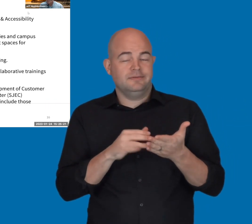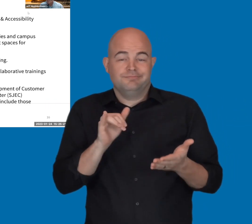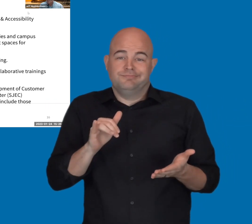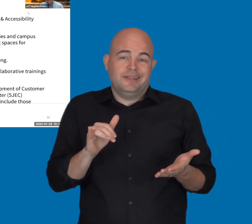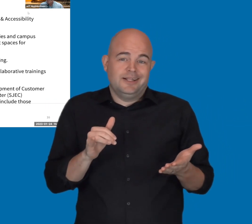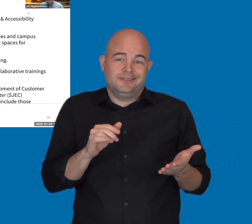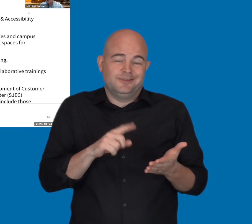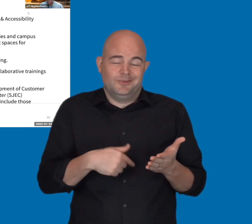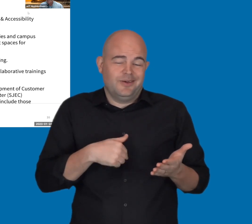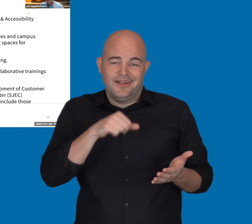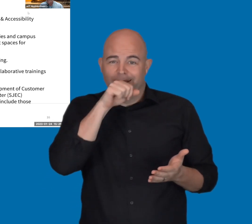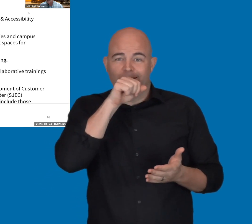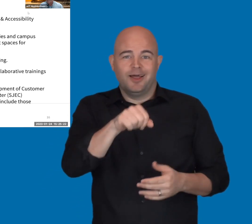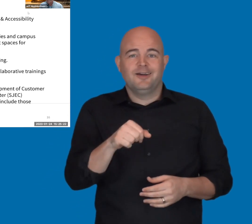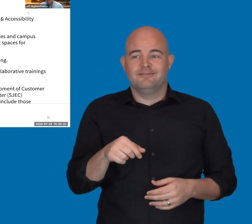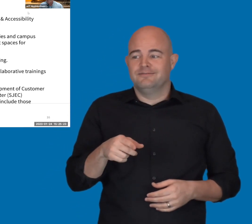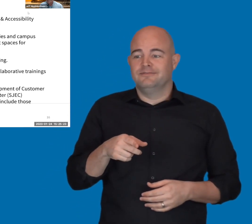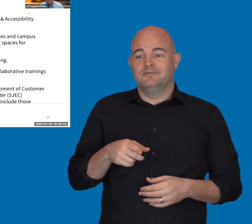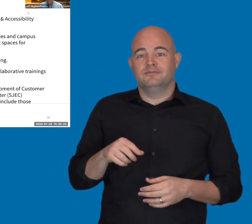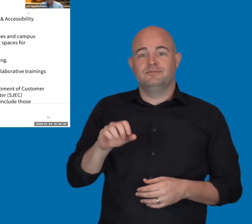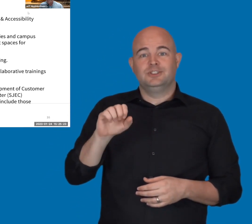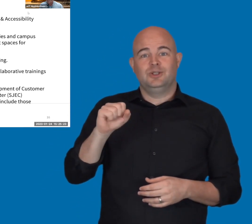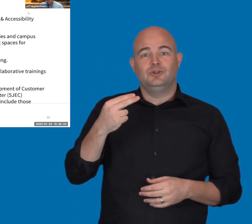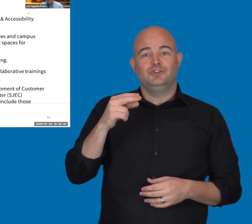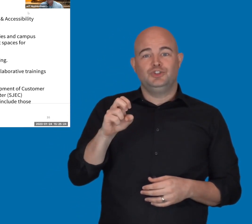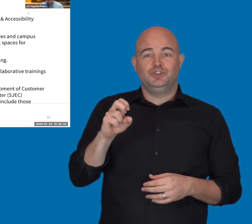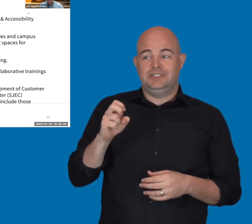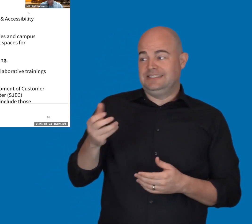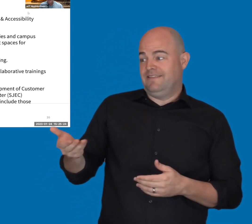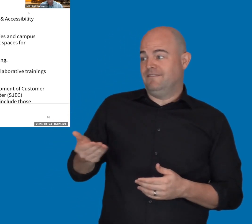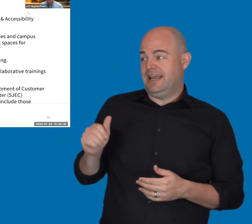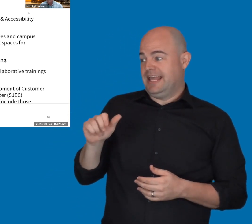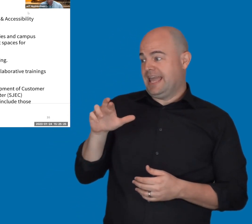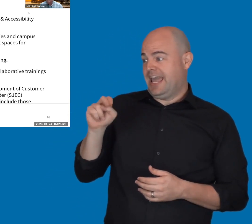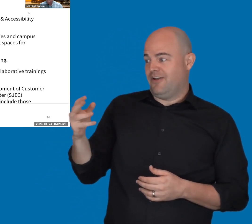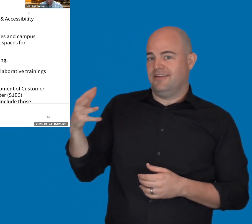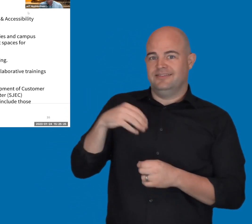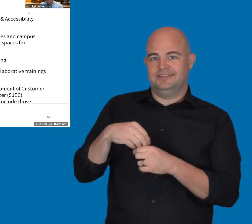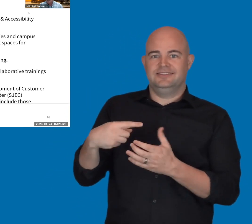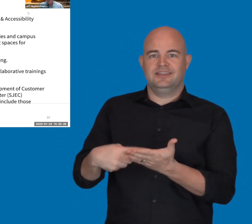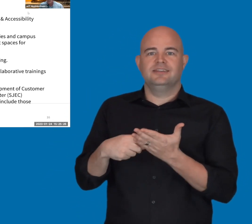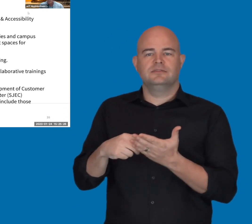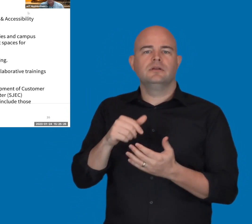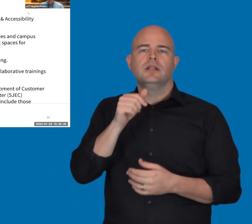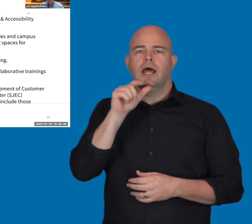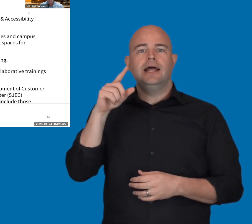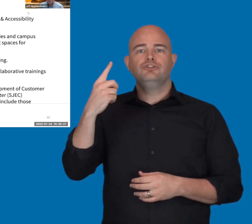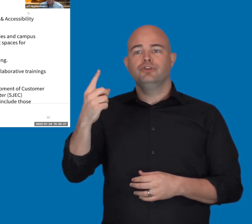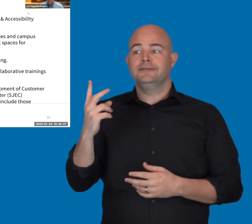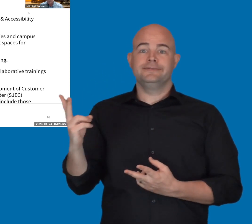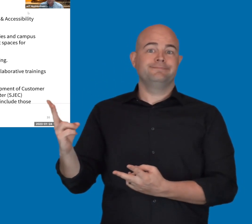and had some awareness of, actually a broad awareness and understanding of student's with disabilities,